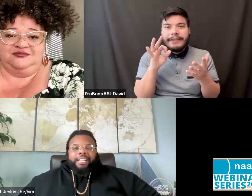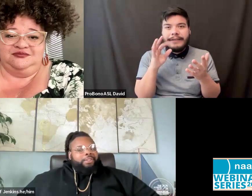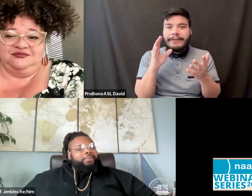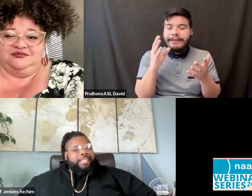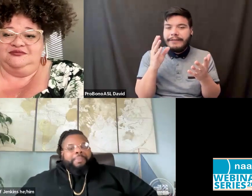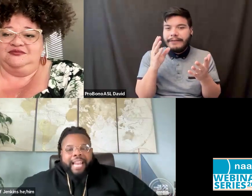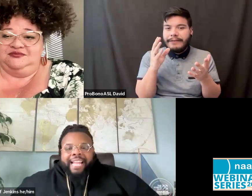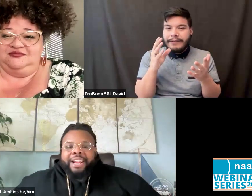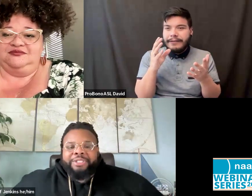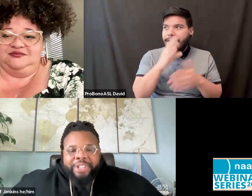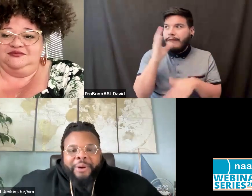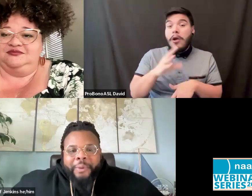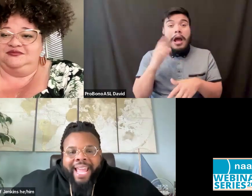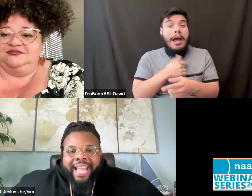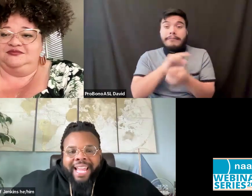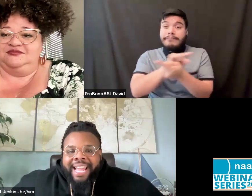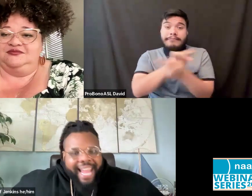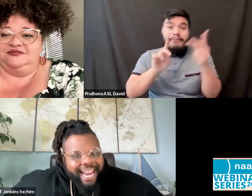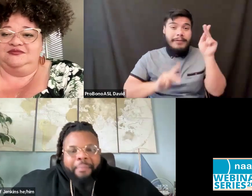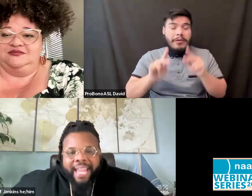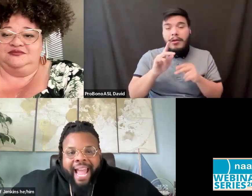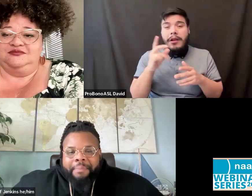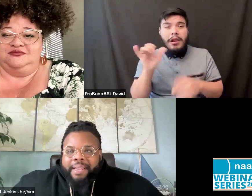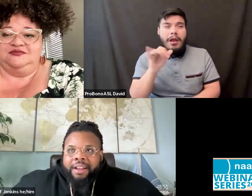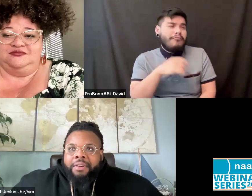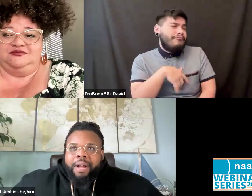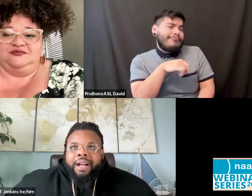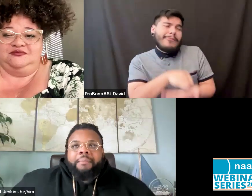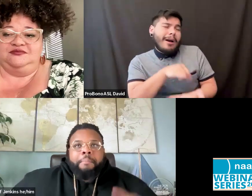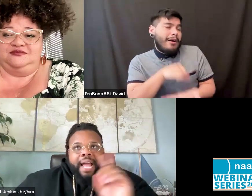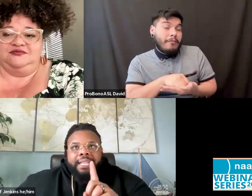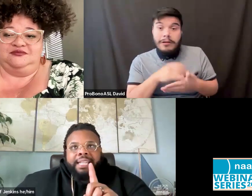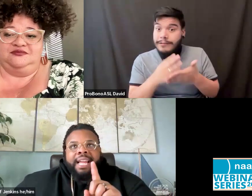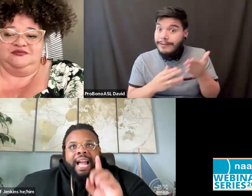that you would just be like, there is no way. And they make it happen, you know, But